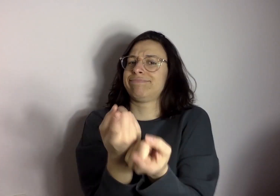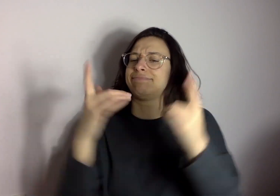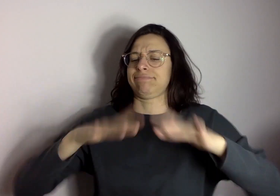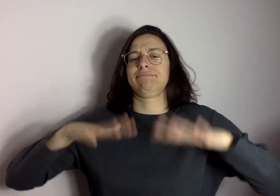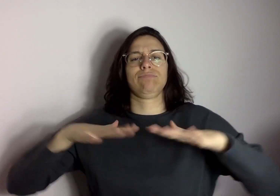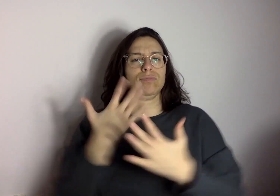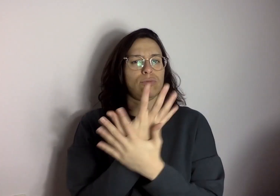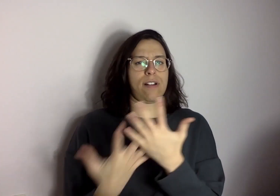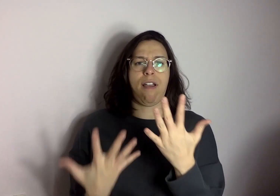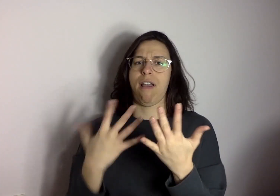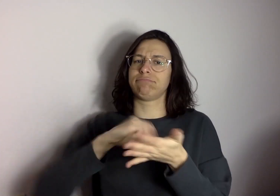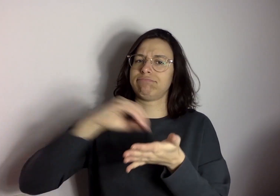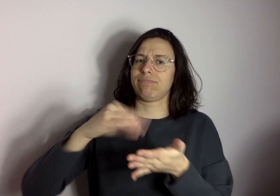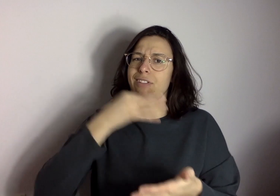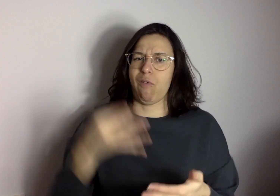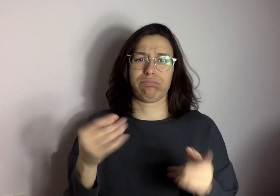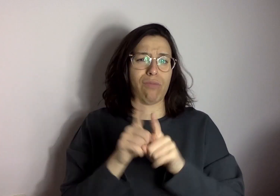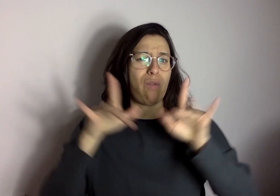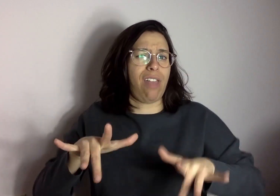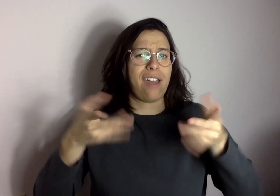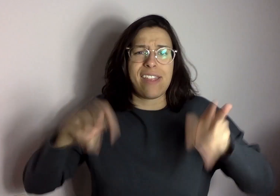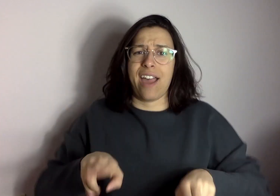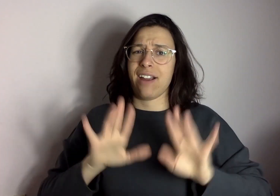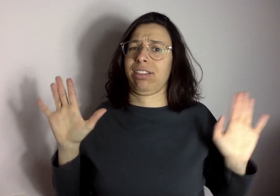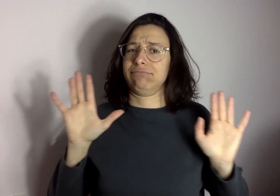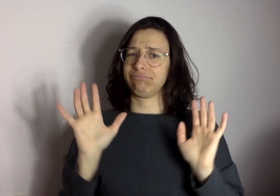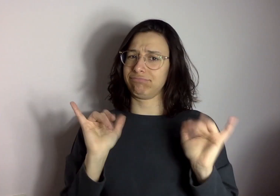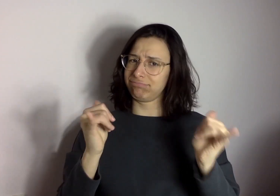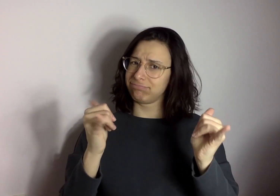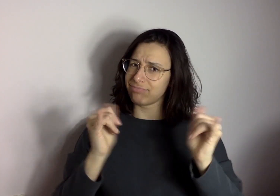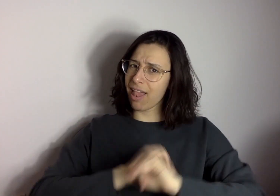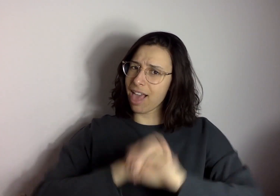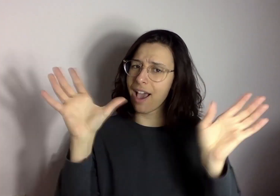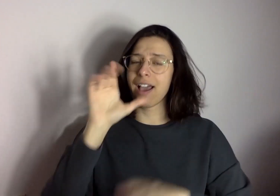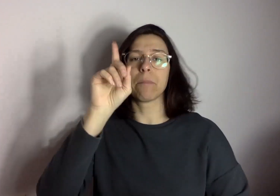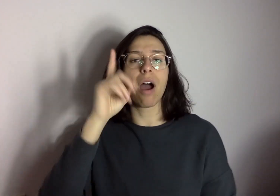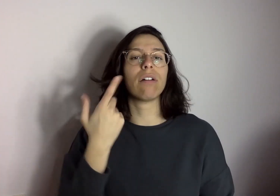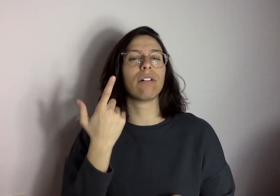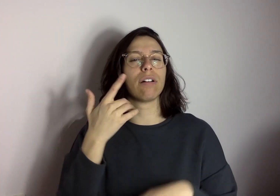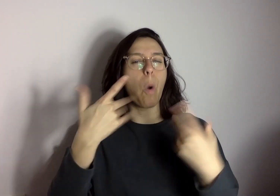Of course written german is our written language and that is important. But...